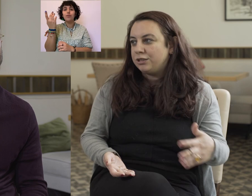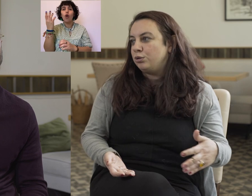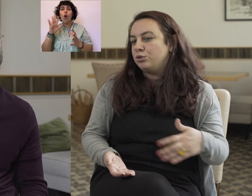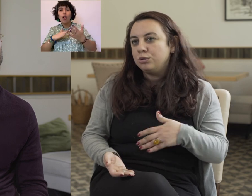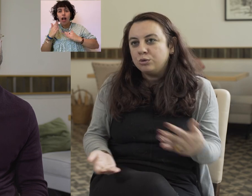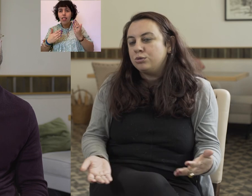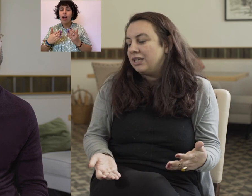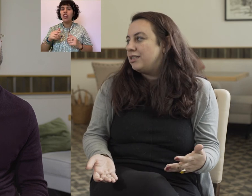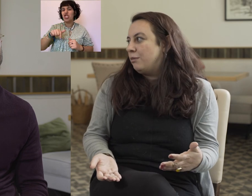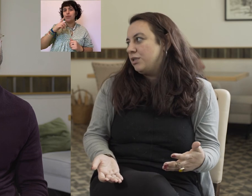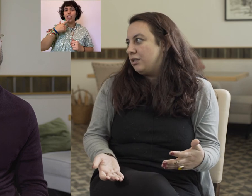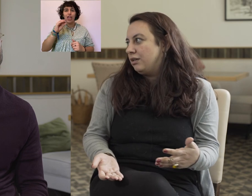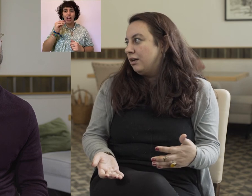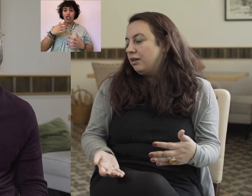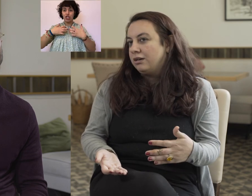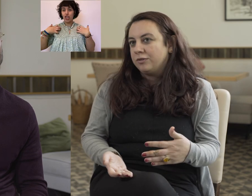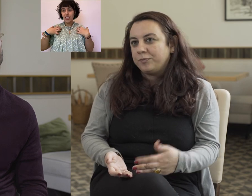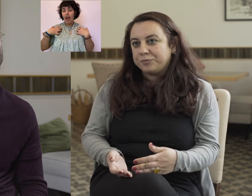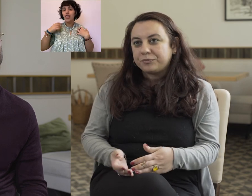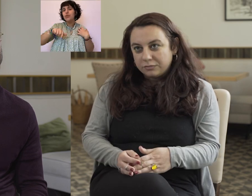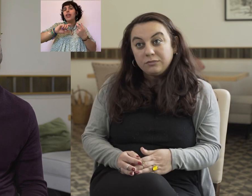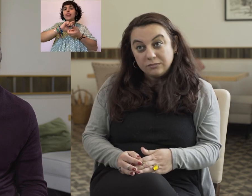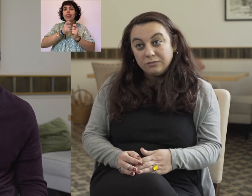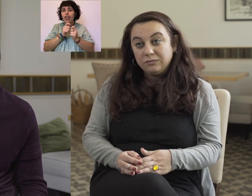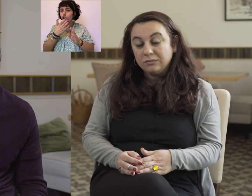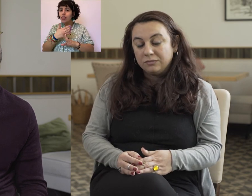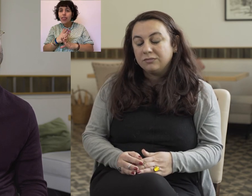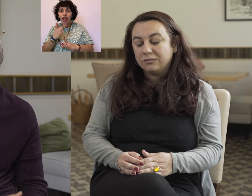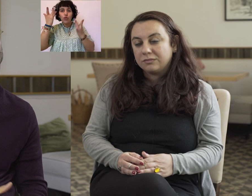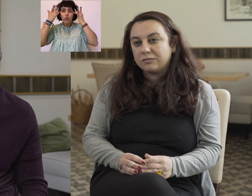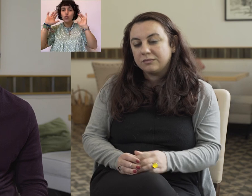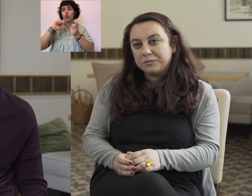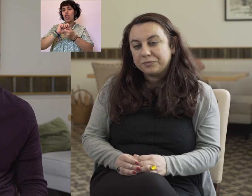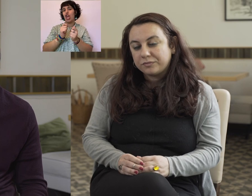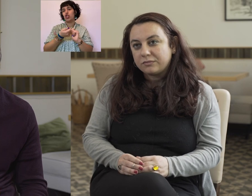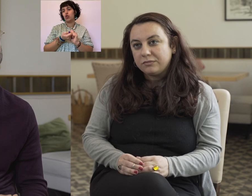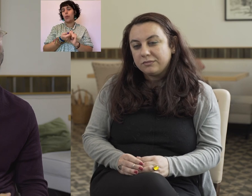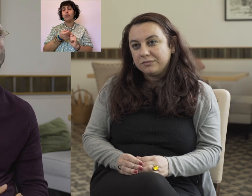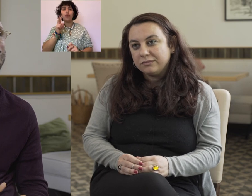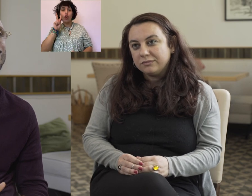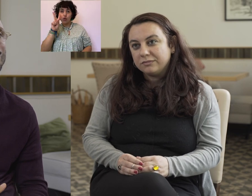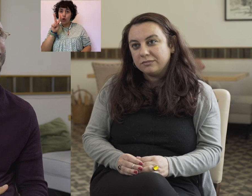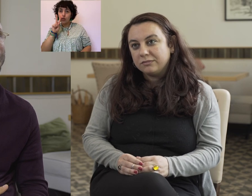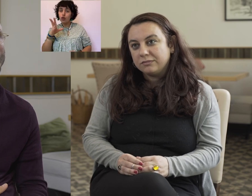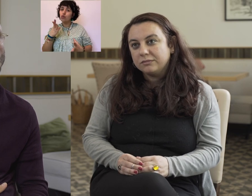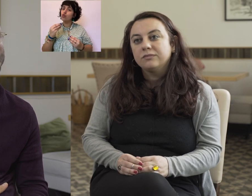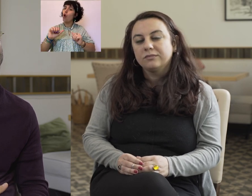Because culture is changing. -Visibility is also a factor in this. My most important factor, for example, is to be visible.